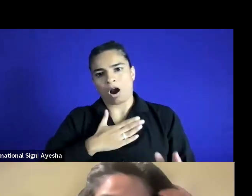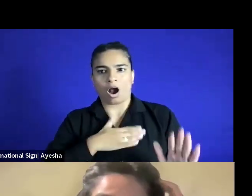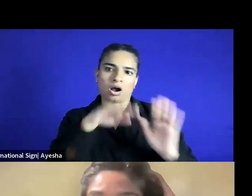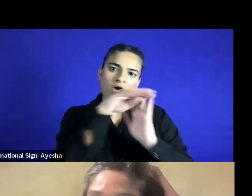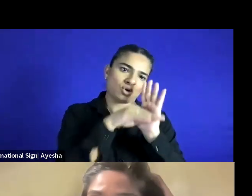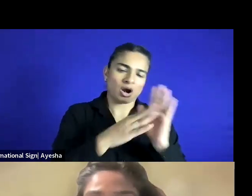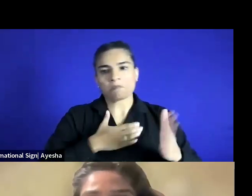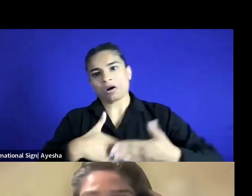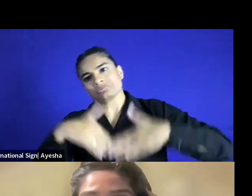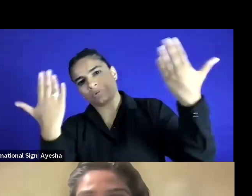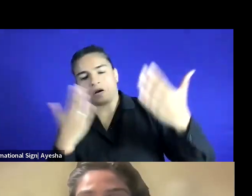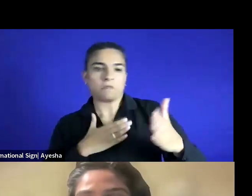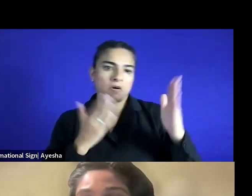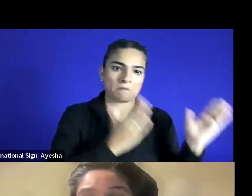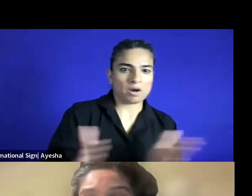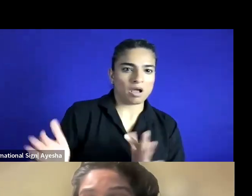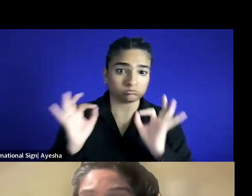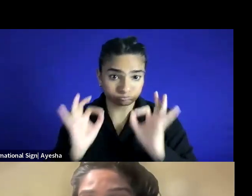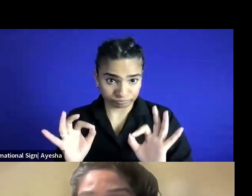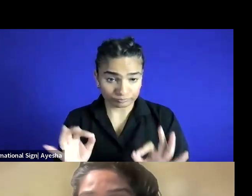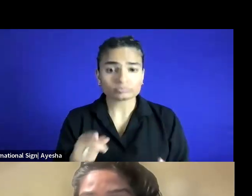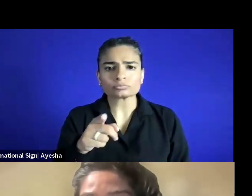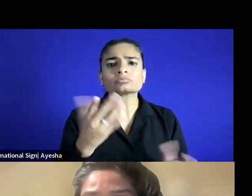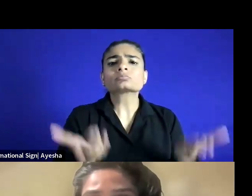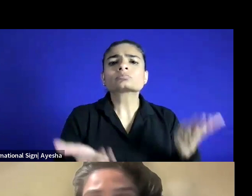if we have people coming to the forum who are really interested in using the app,